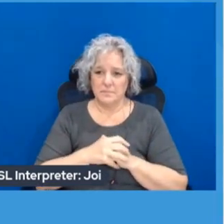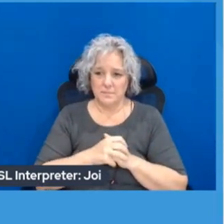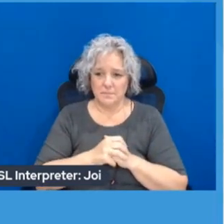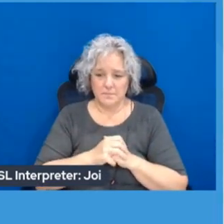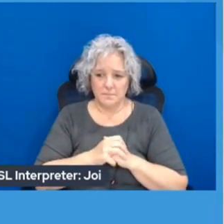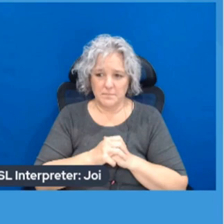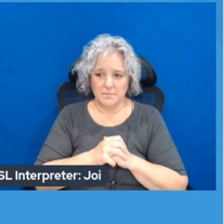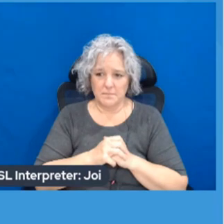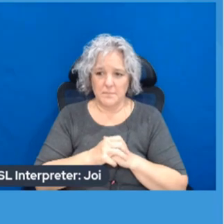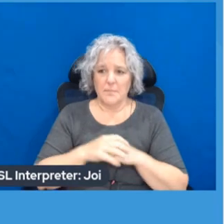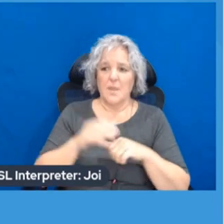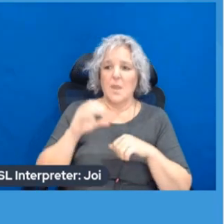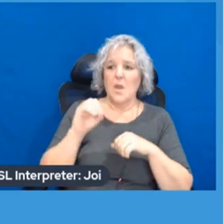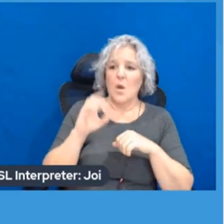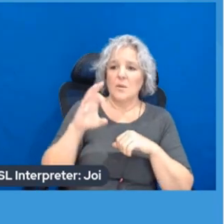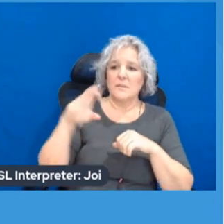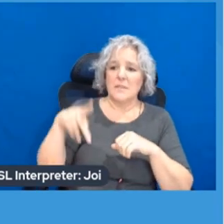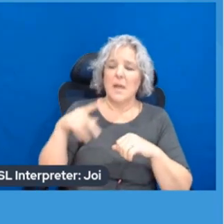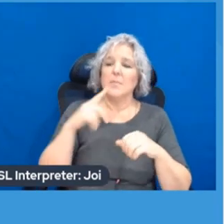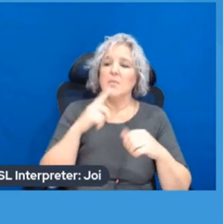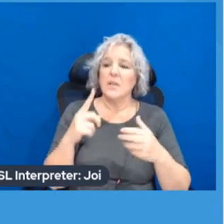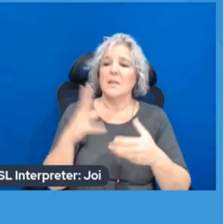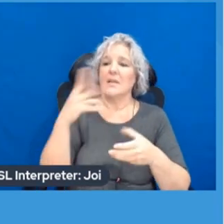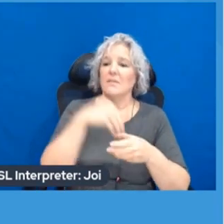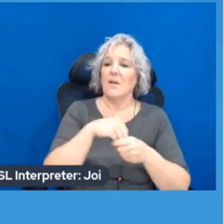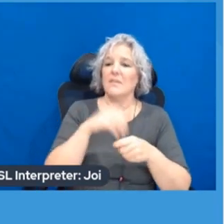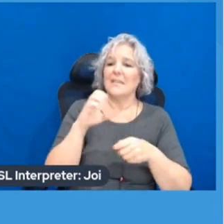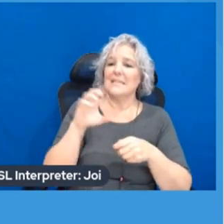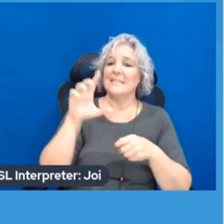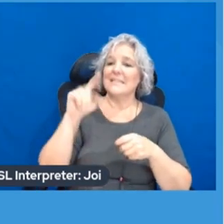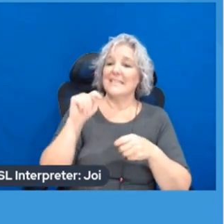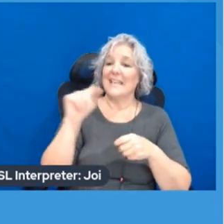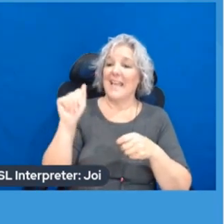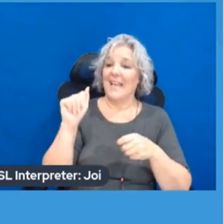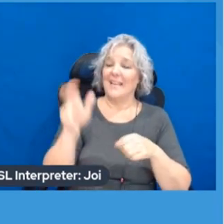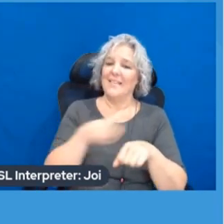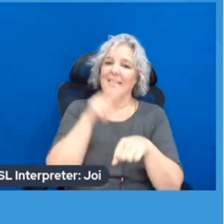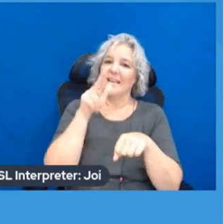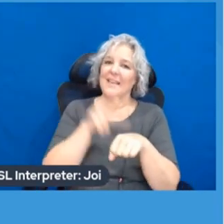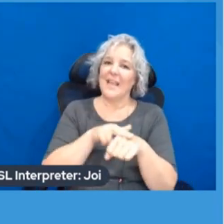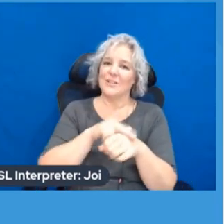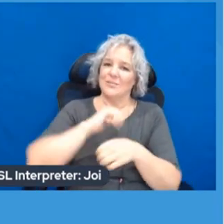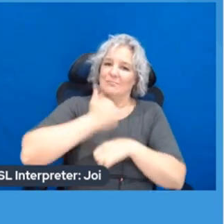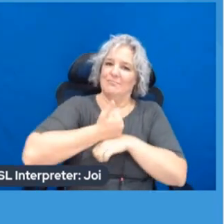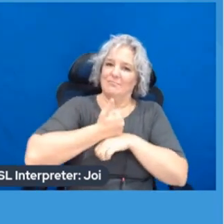[Narrator] OSEP has designated the ECTA Center as the national hub for information and resources